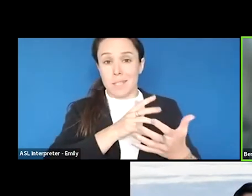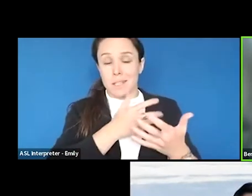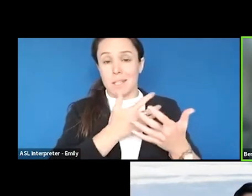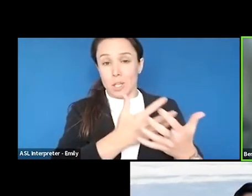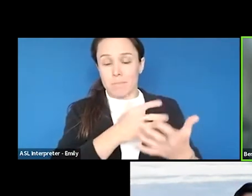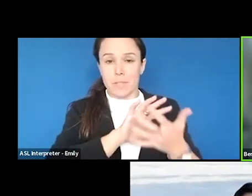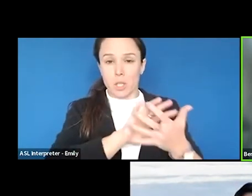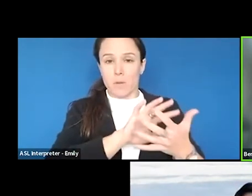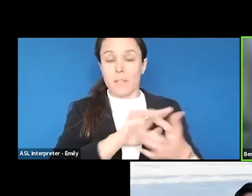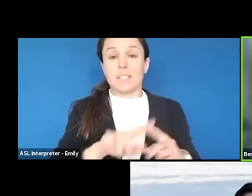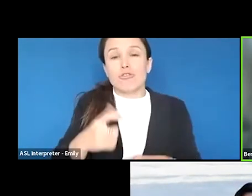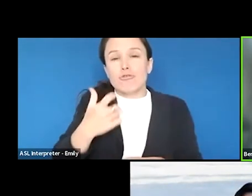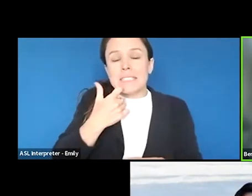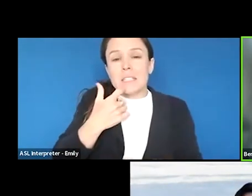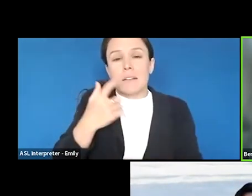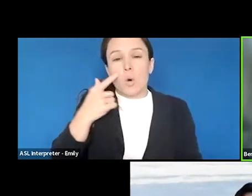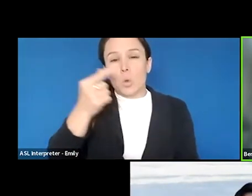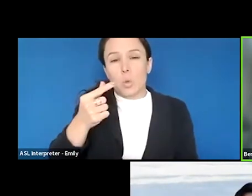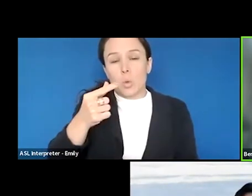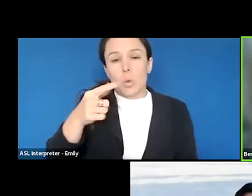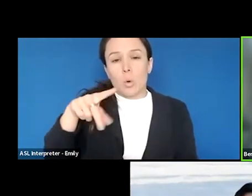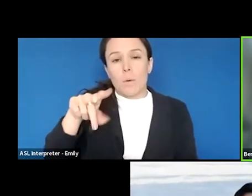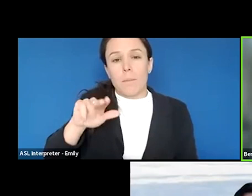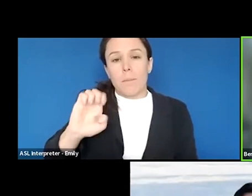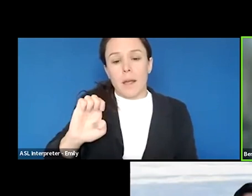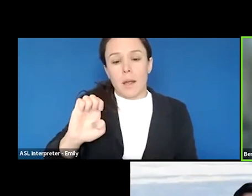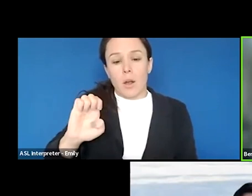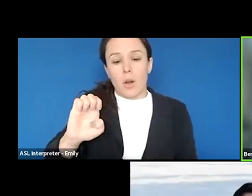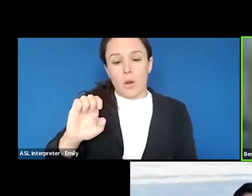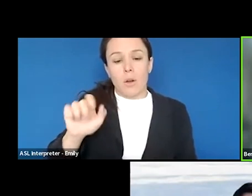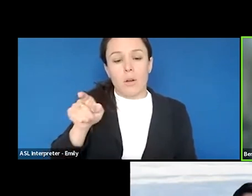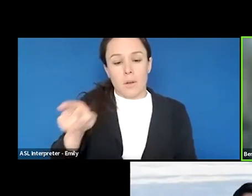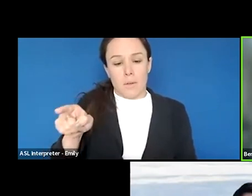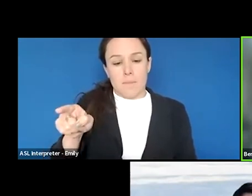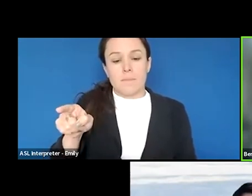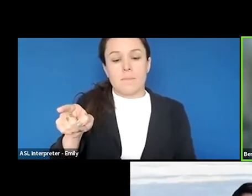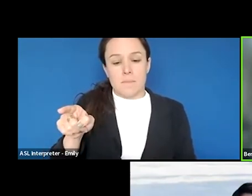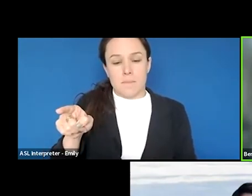the pair guidelines book, Fernanda Viégas and -- and Martin Wattenberg leading that